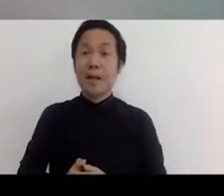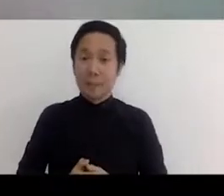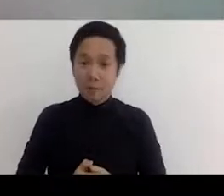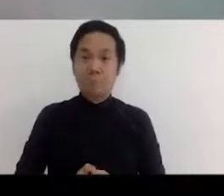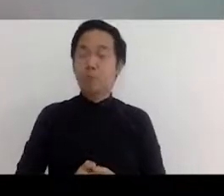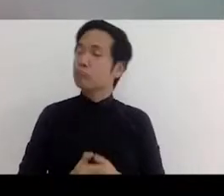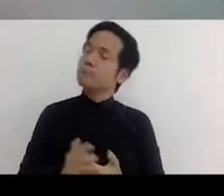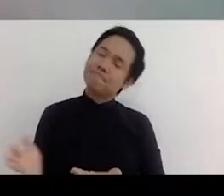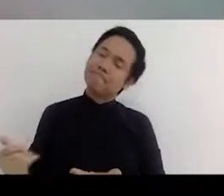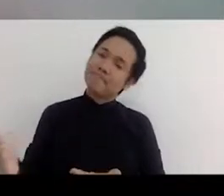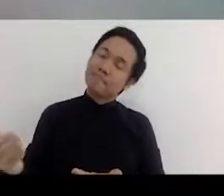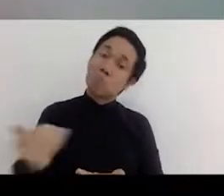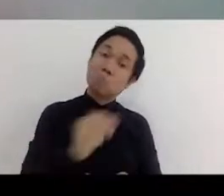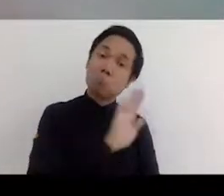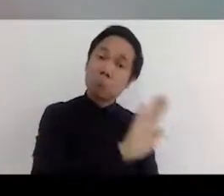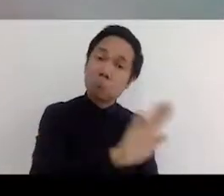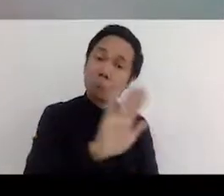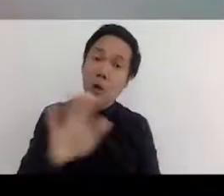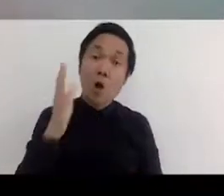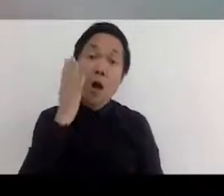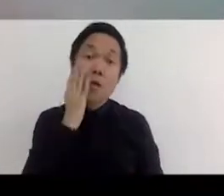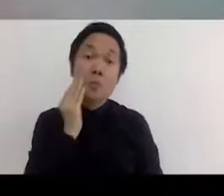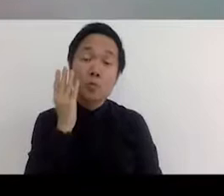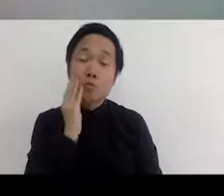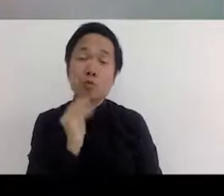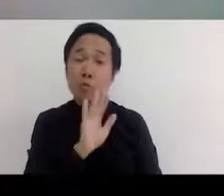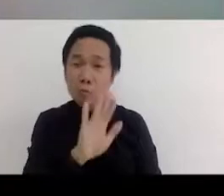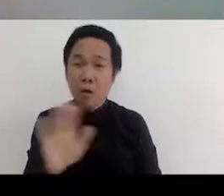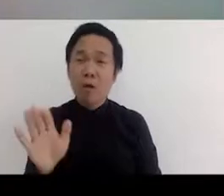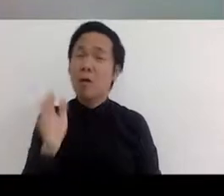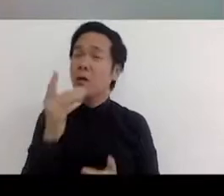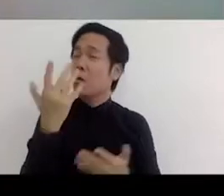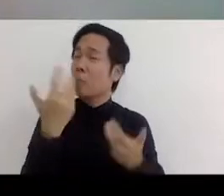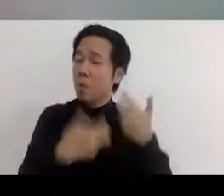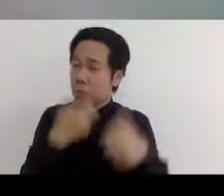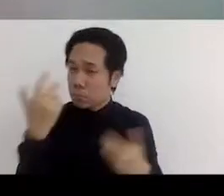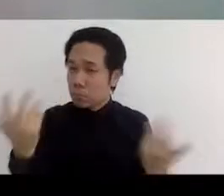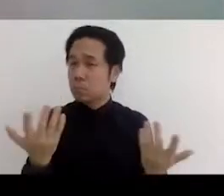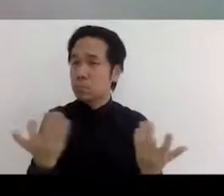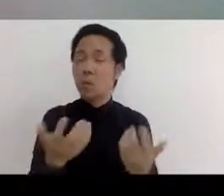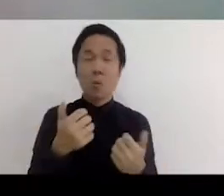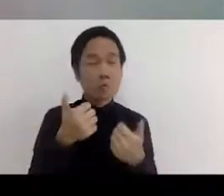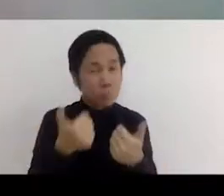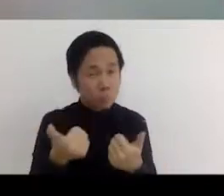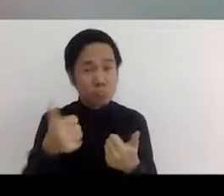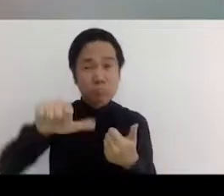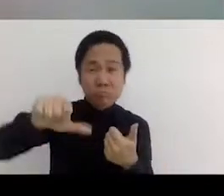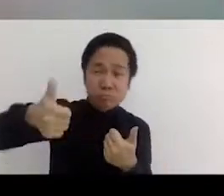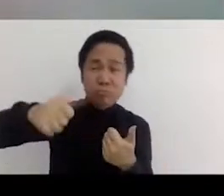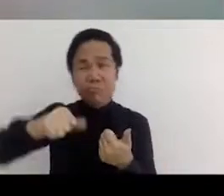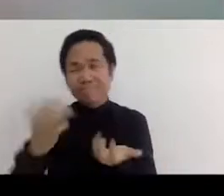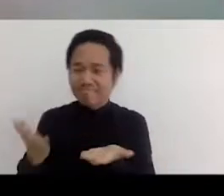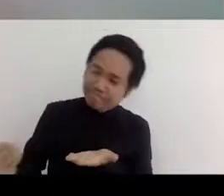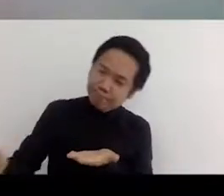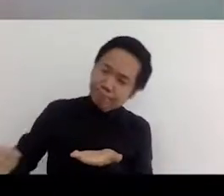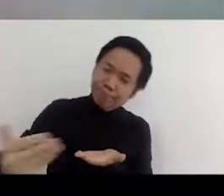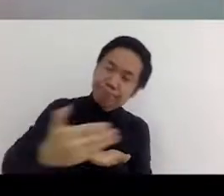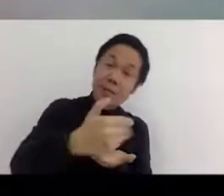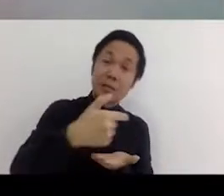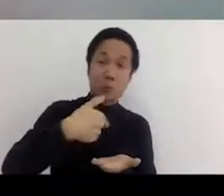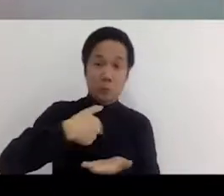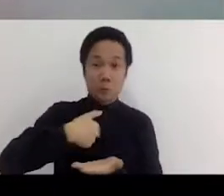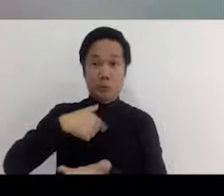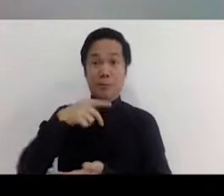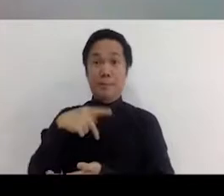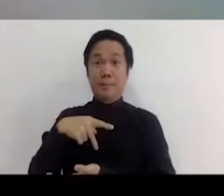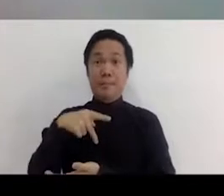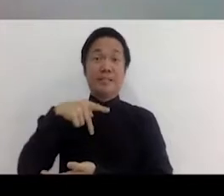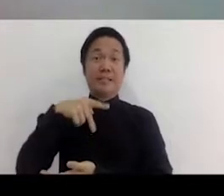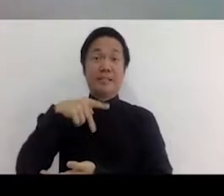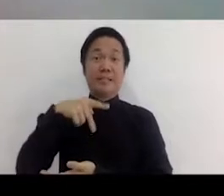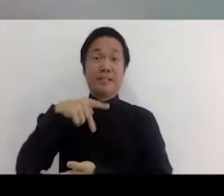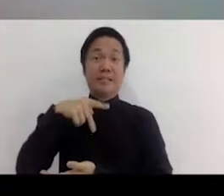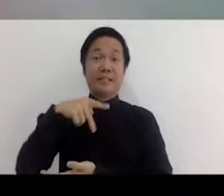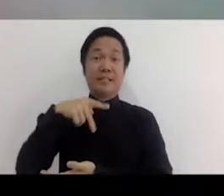Finally, we also have a photo blog on our Facebook page where we are trying to collect stories of persons with disabilities,